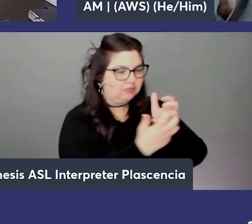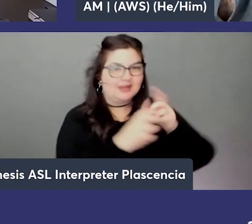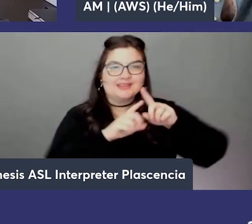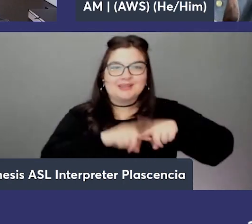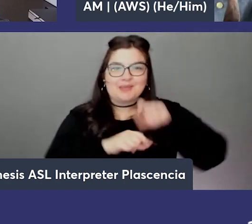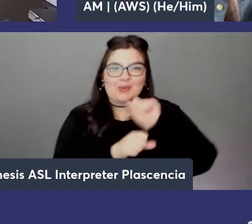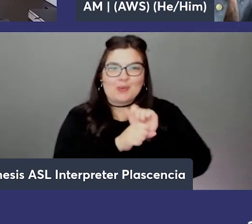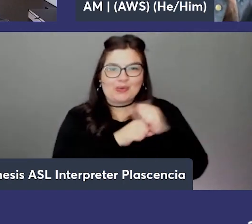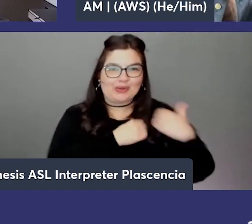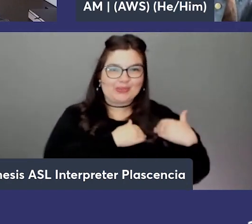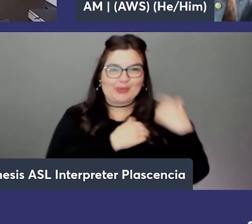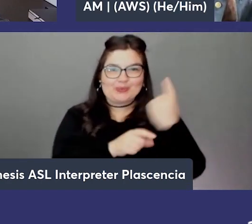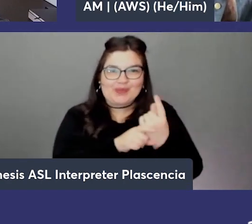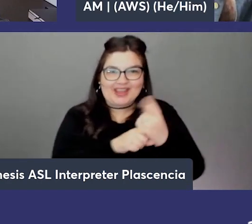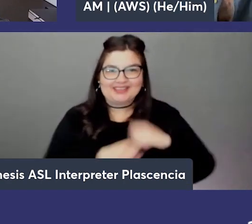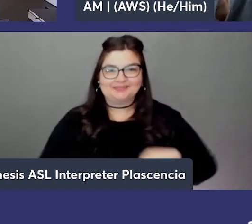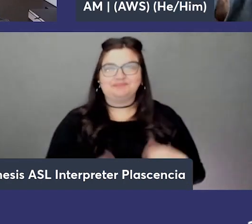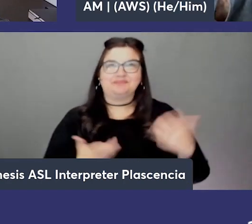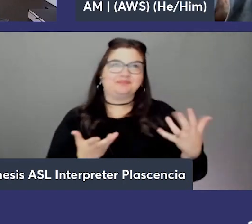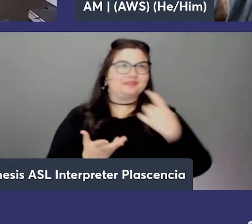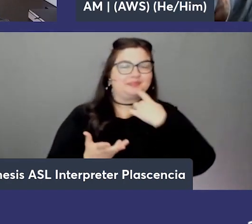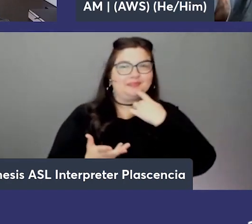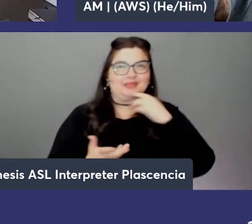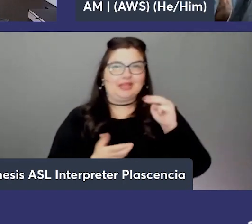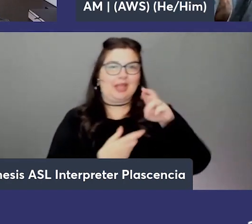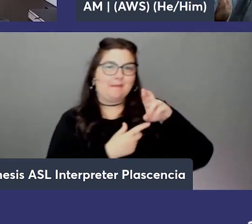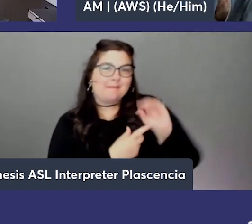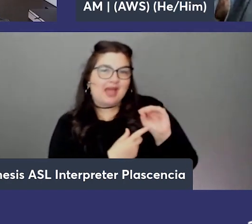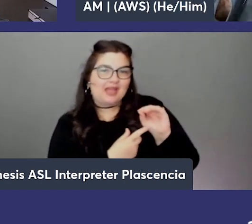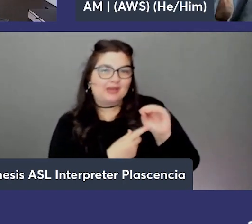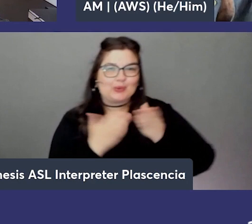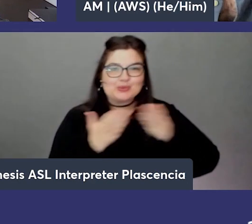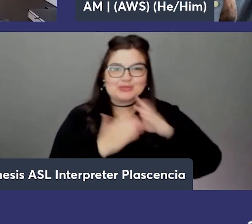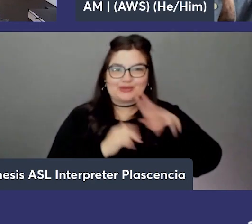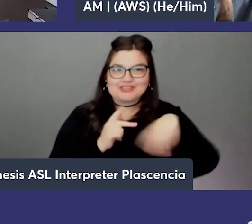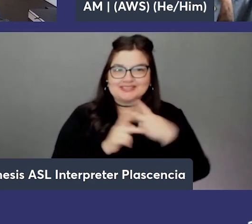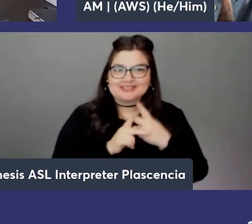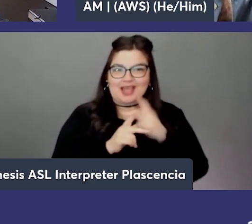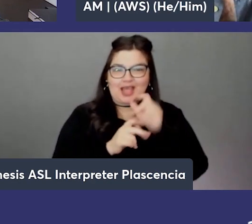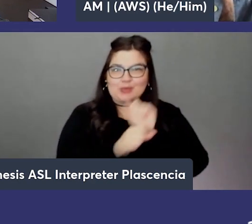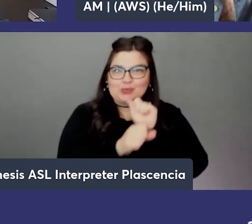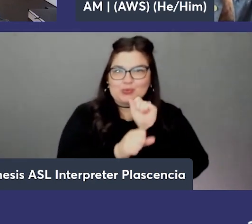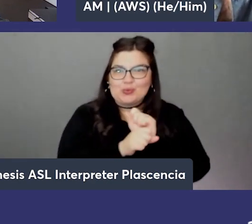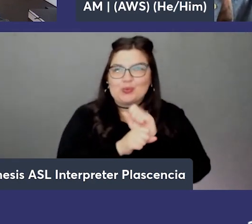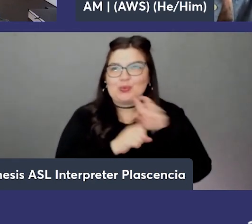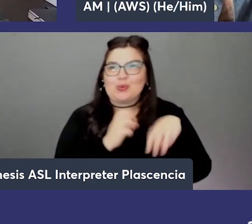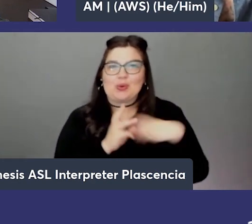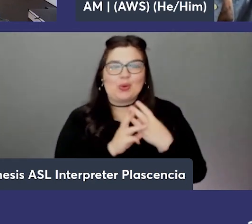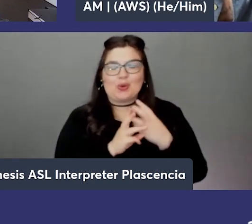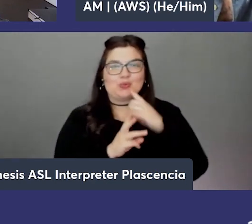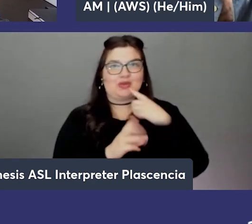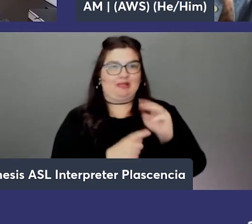especially let's say the microservice type world, right? Like microservice is such a hot button issue right now.